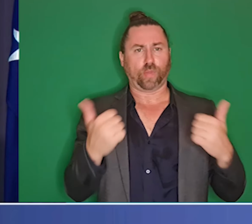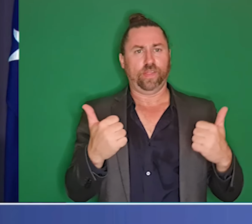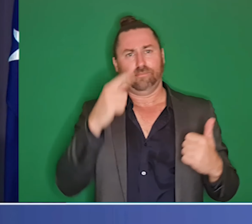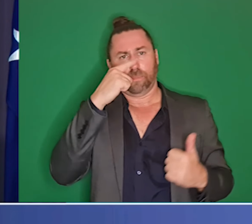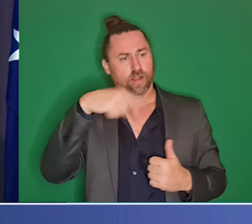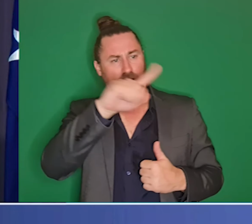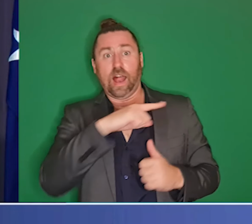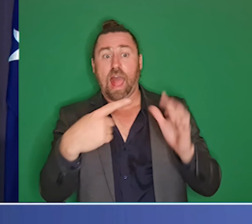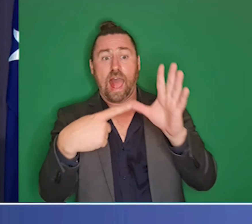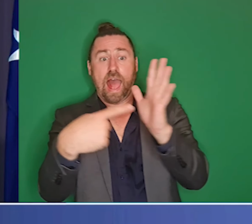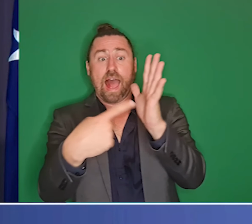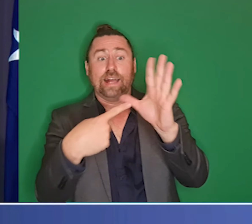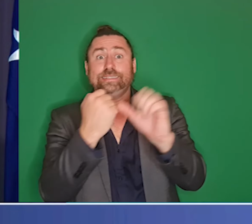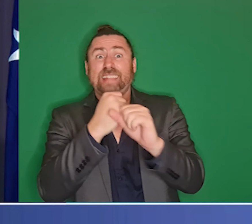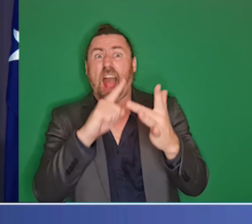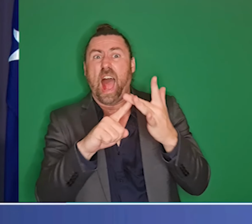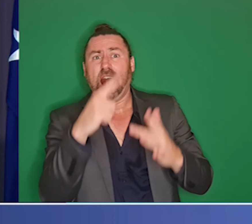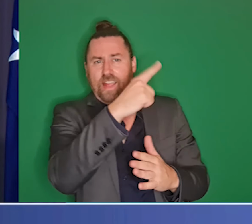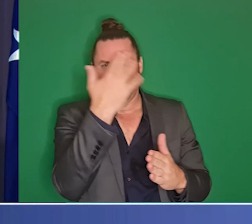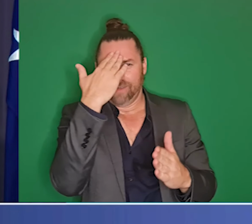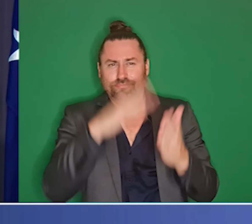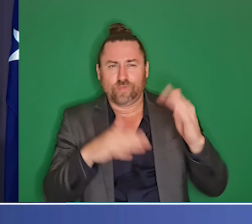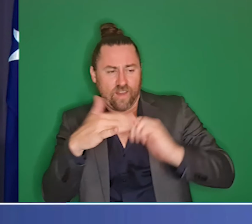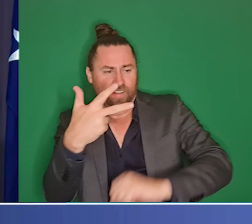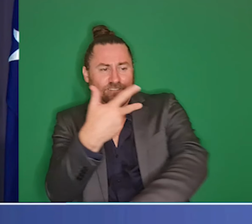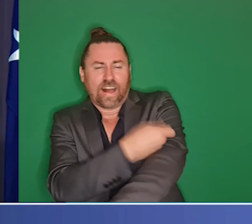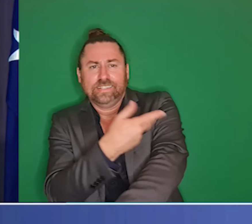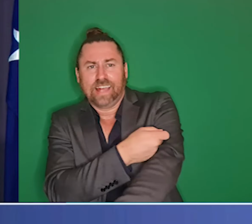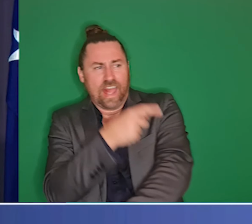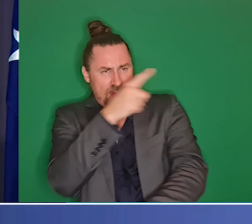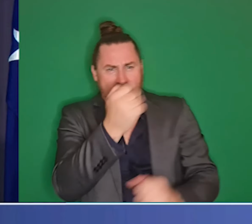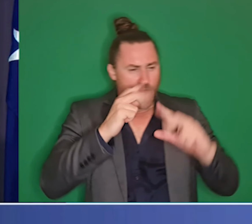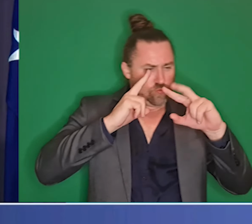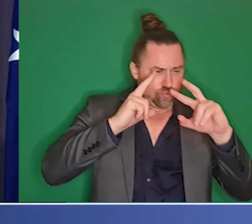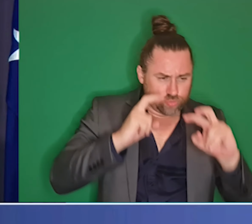The ATAGI group, which is, I would say, amongst the best experts on immunisation in the world,